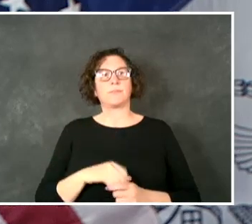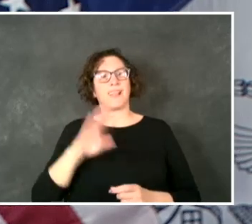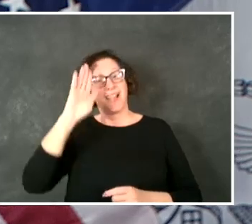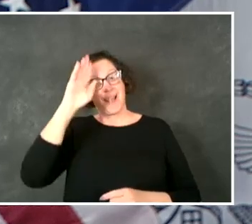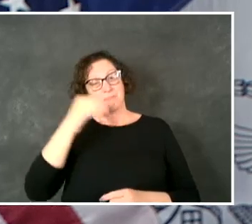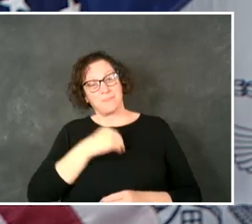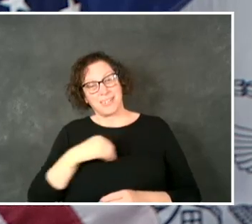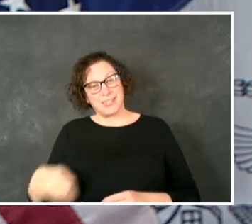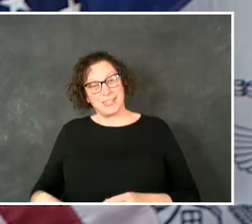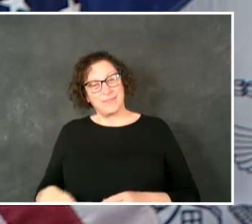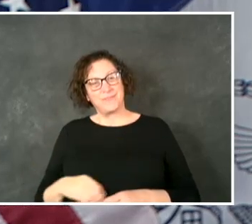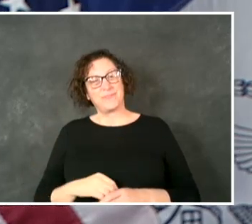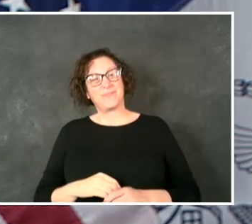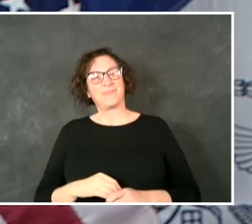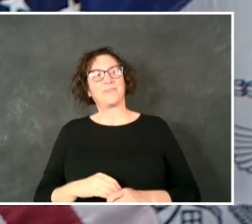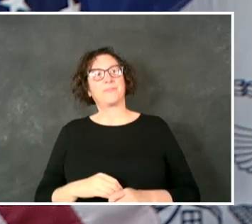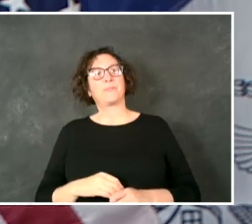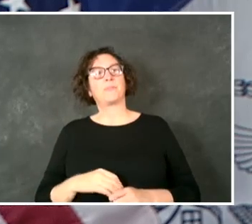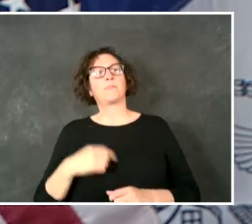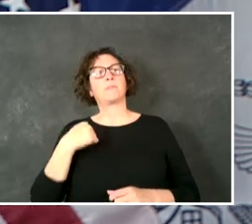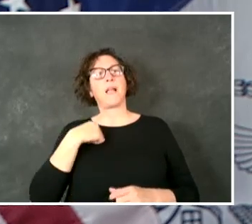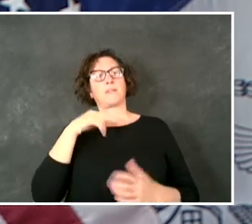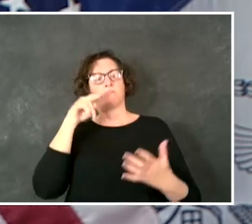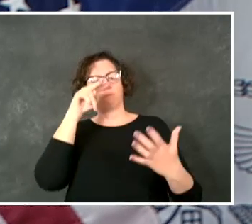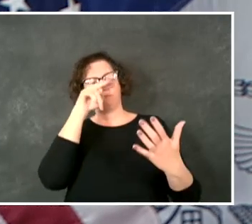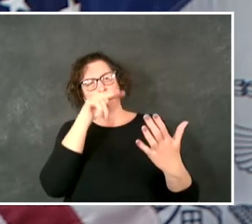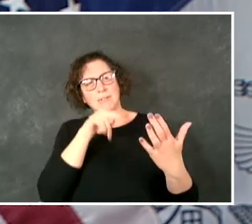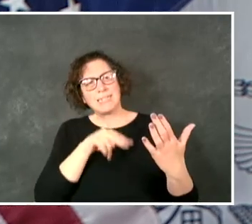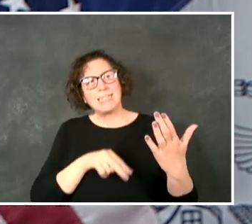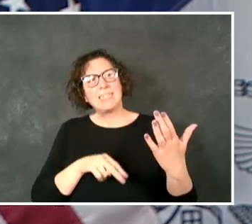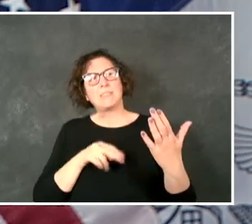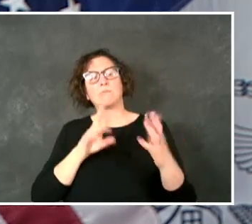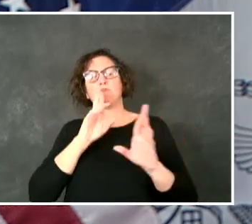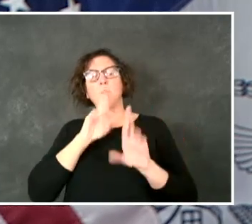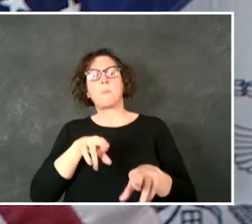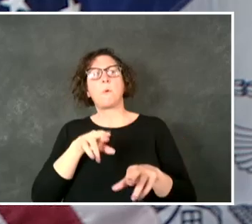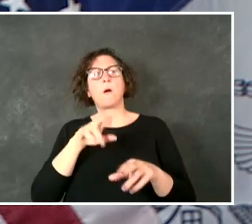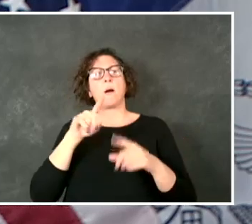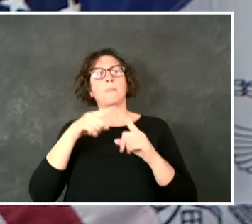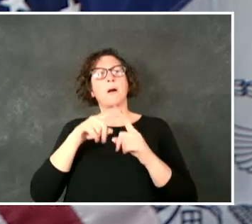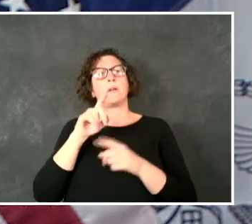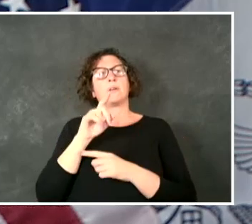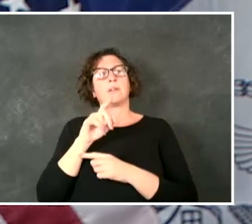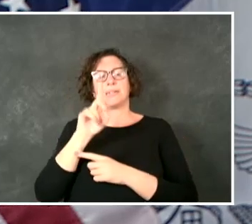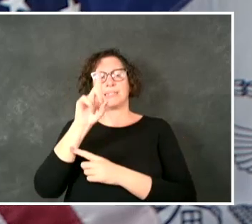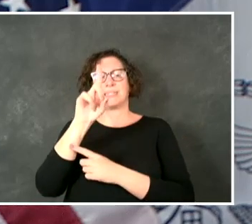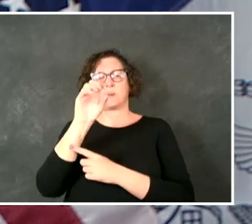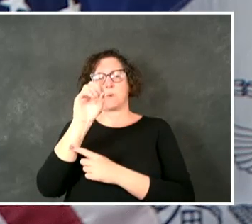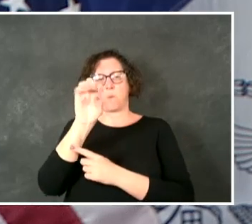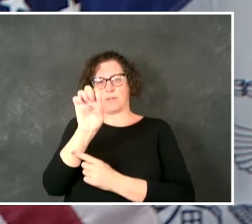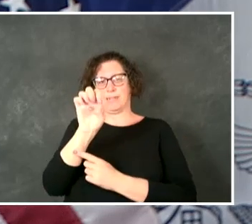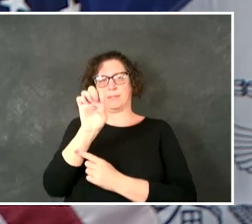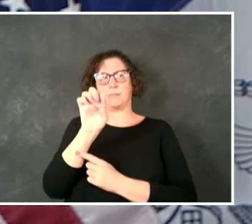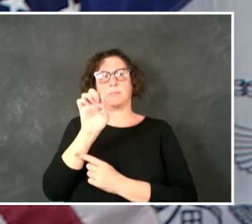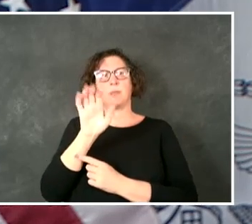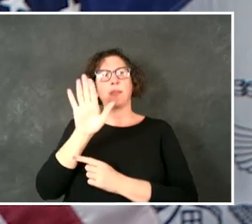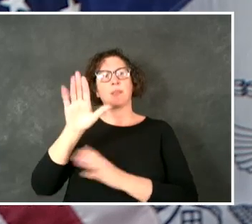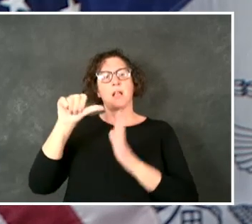HI, MAYOR. WE HAVE SEEN SOME REPORTING THAT THE DOU IS